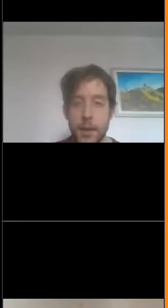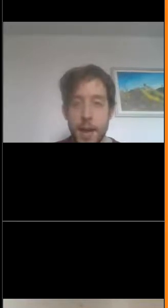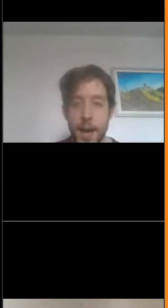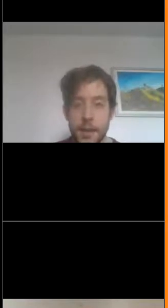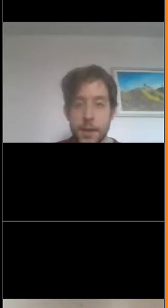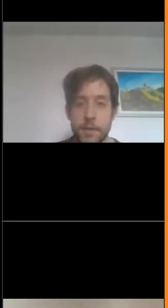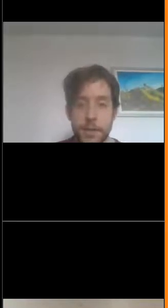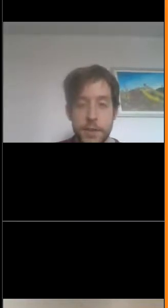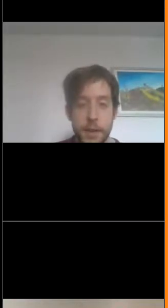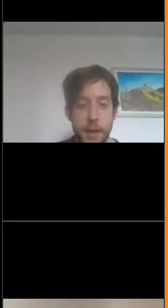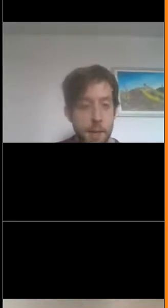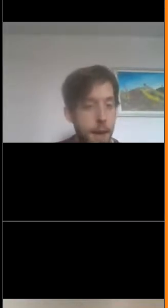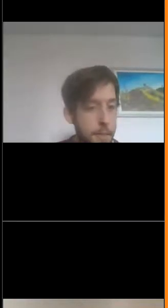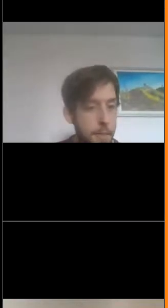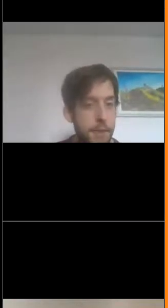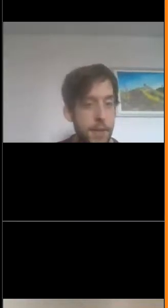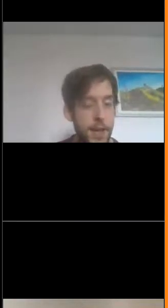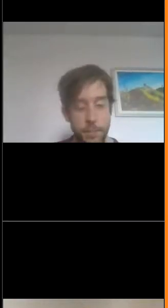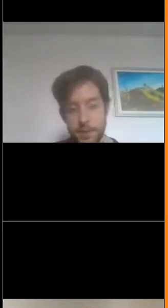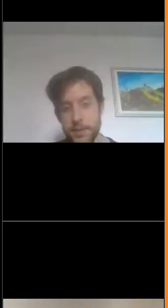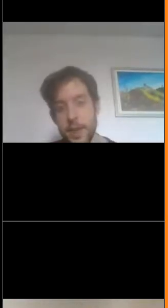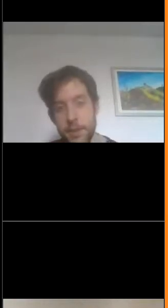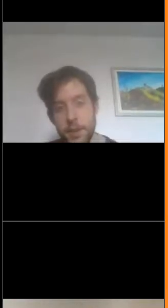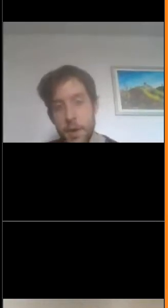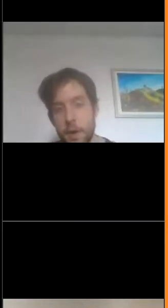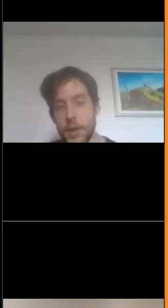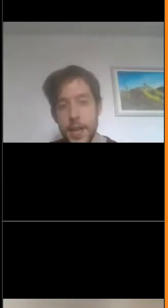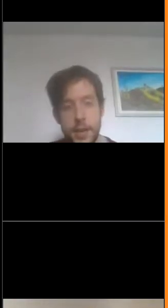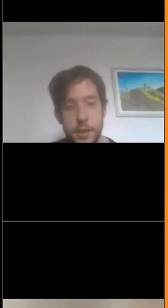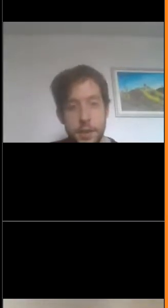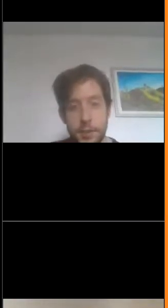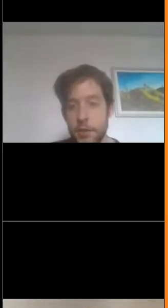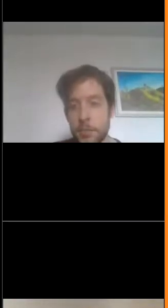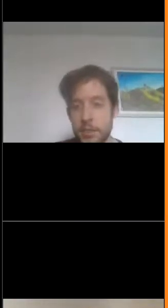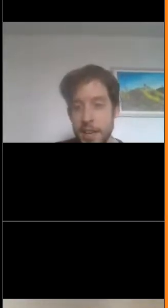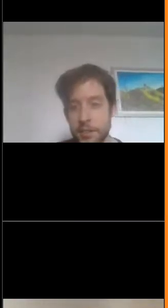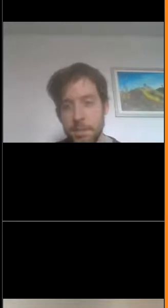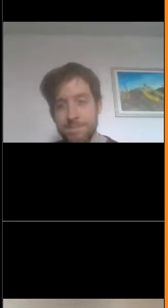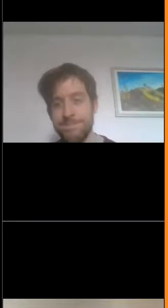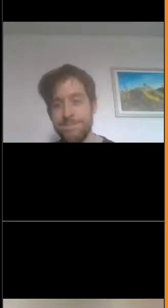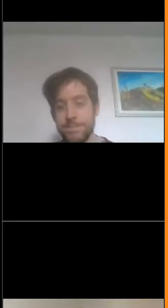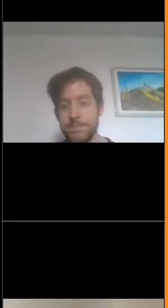I'll now hand over to Amyn for his presentation on inclusive social protection.